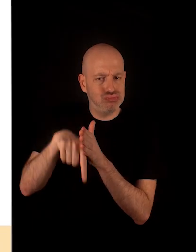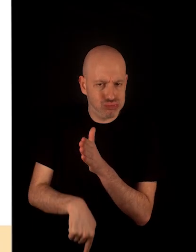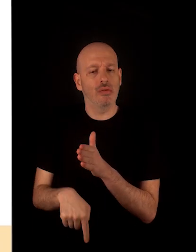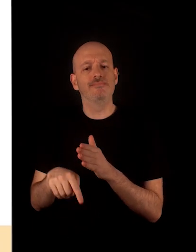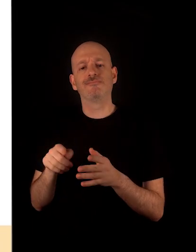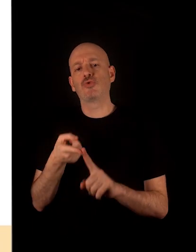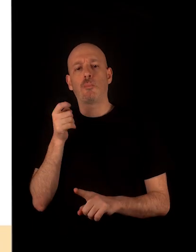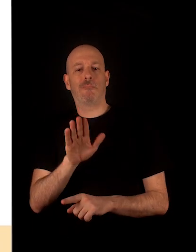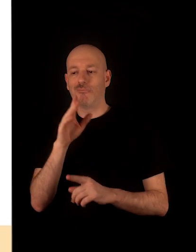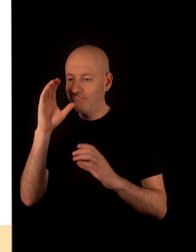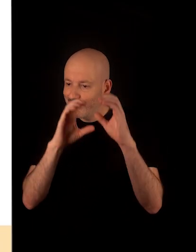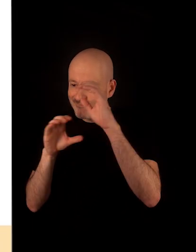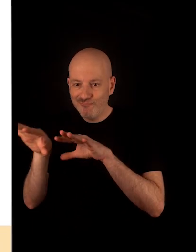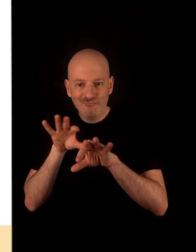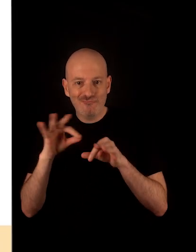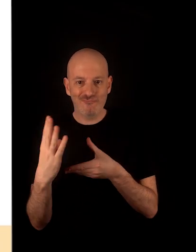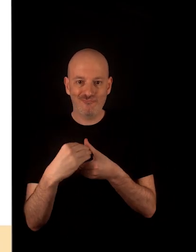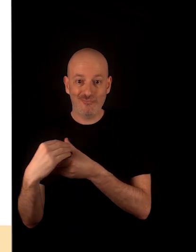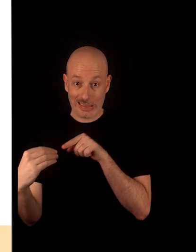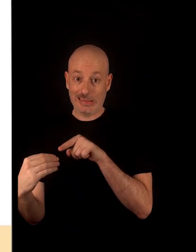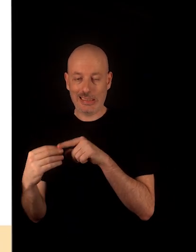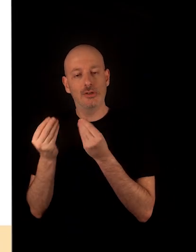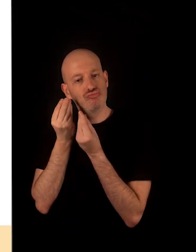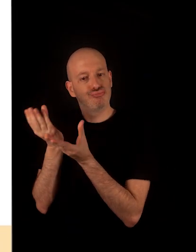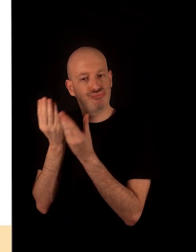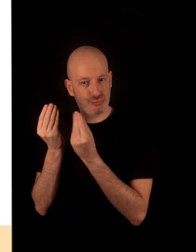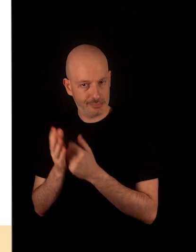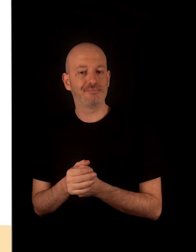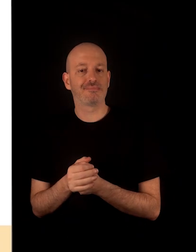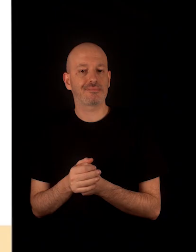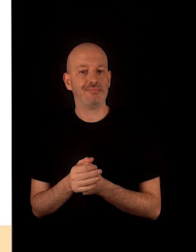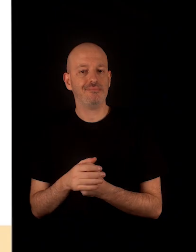Cultural Moves Europe is not involved in the selection